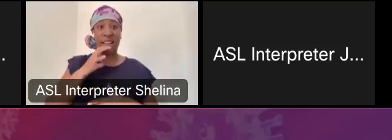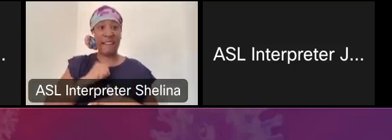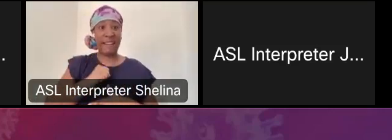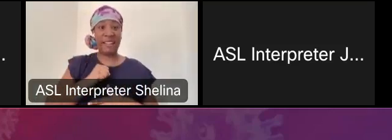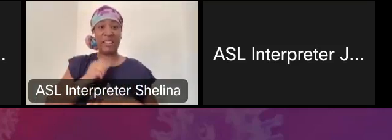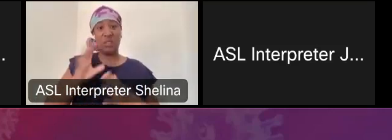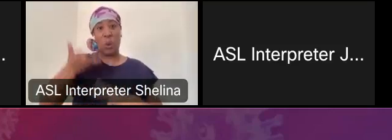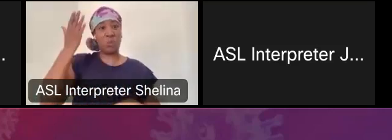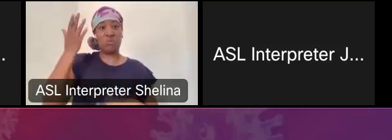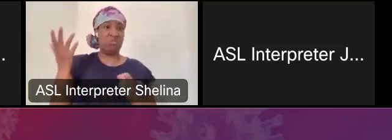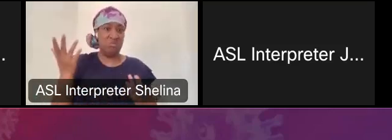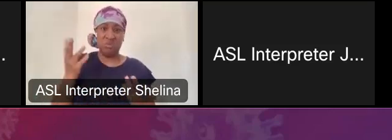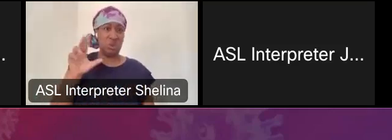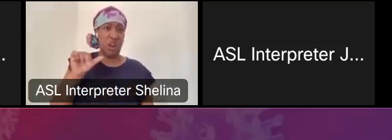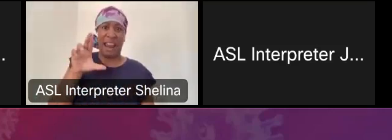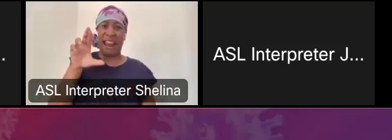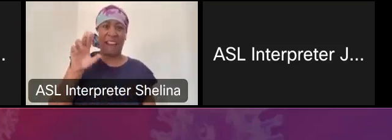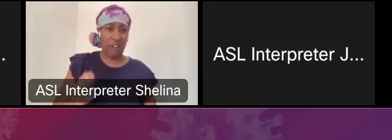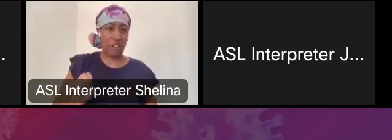This condition is treatable.